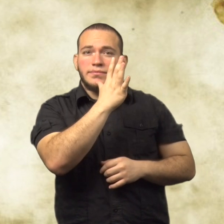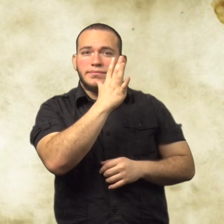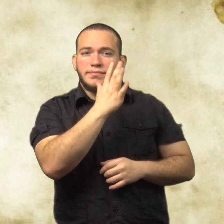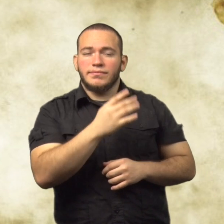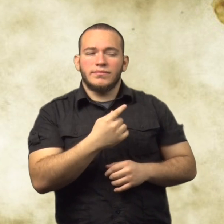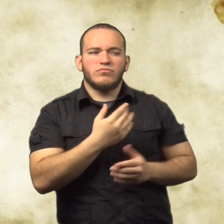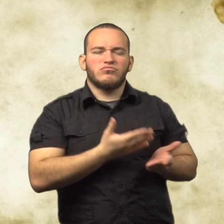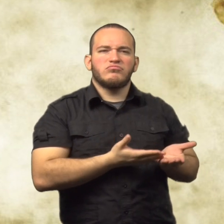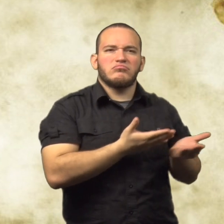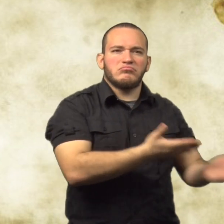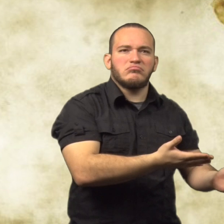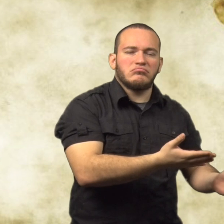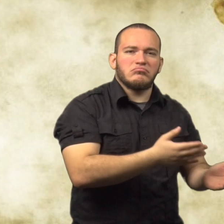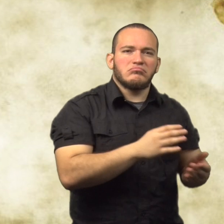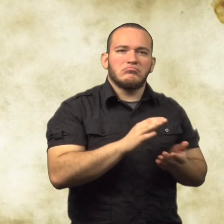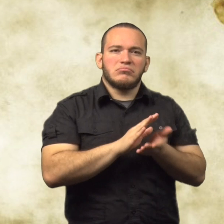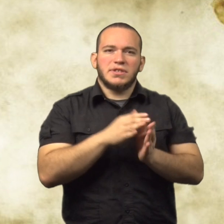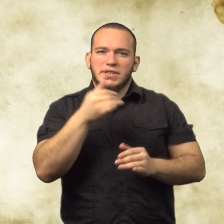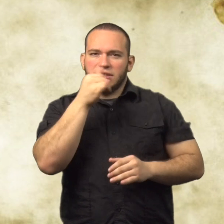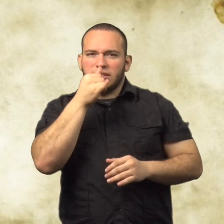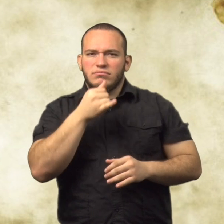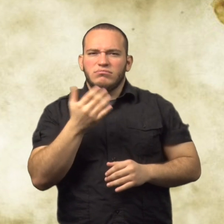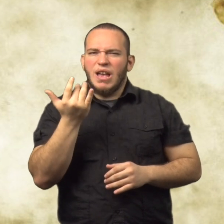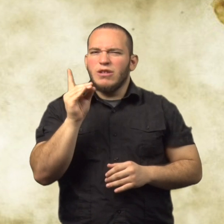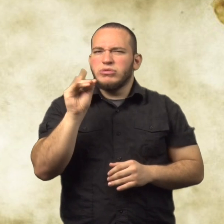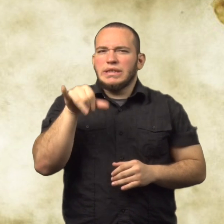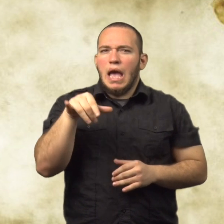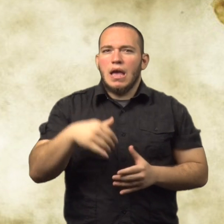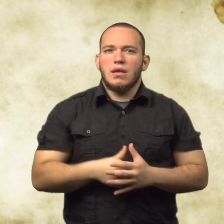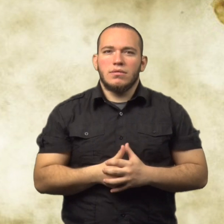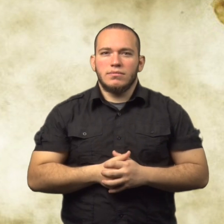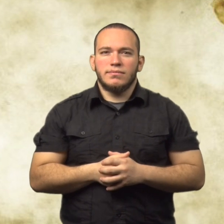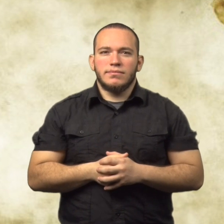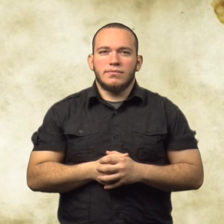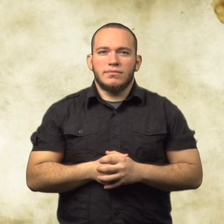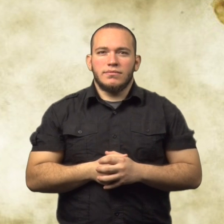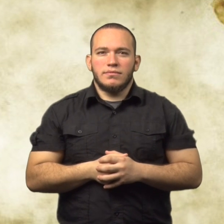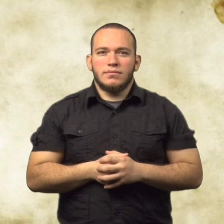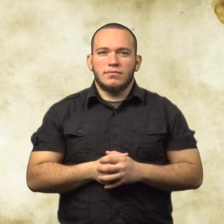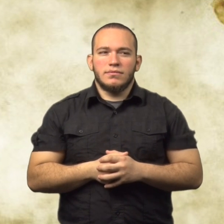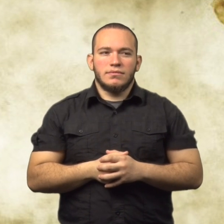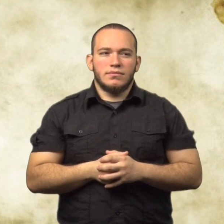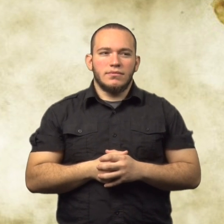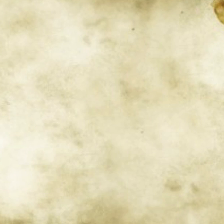Now, her mom had suggested that she do that. Why do you think that is?